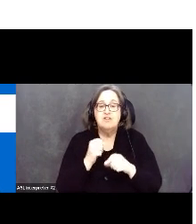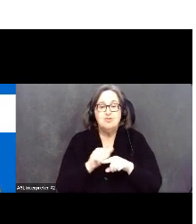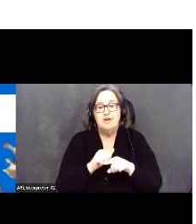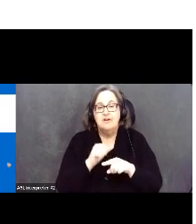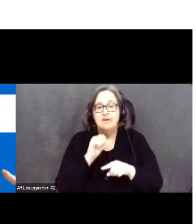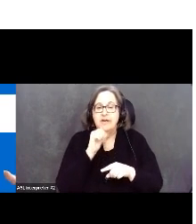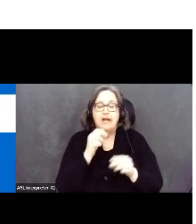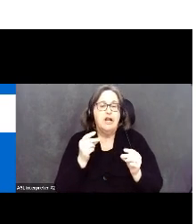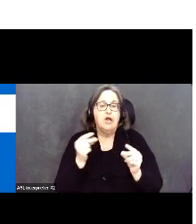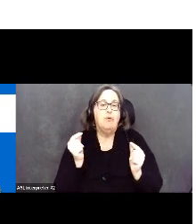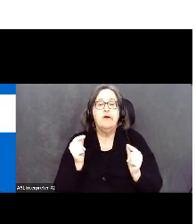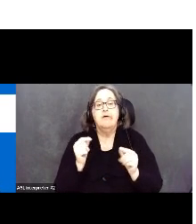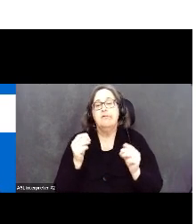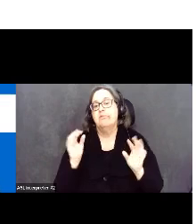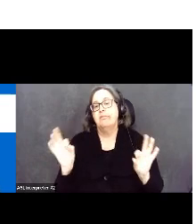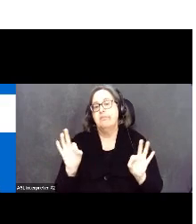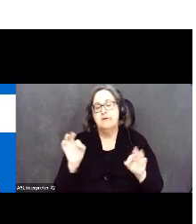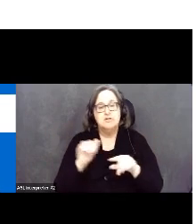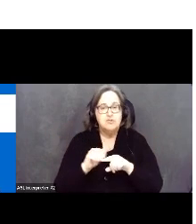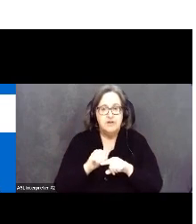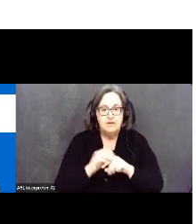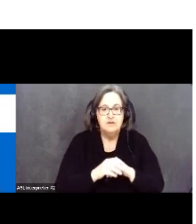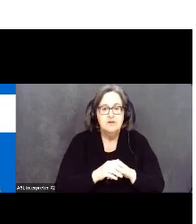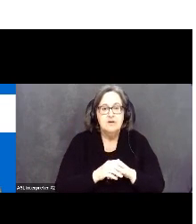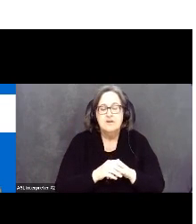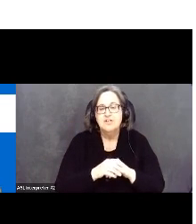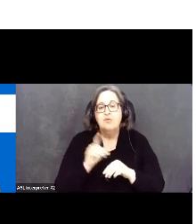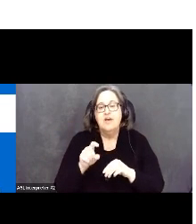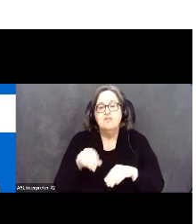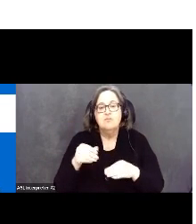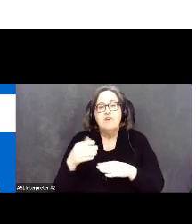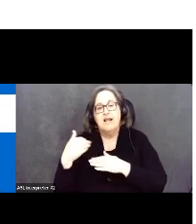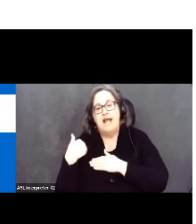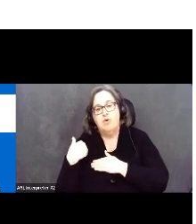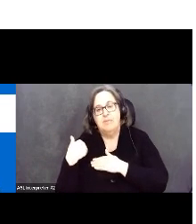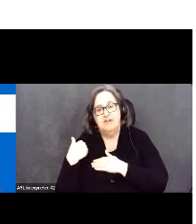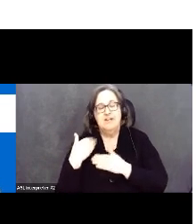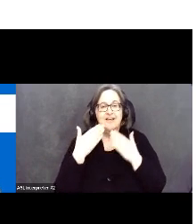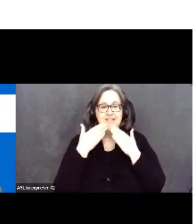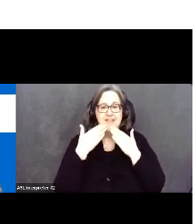quick training that there is not a lot of accountability for. Thank you. >>